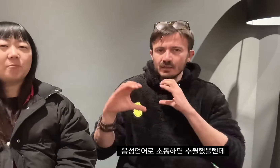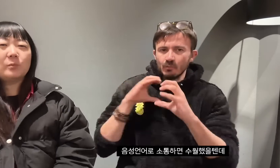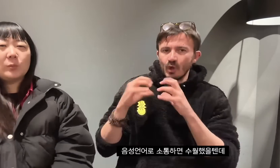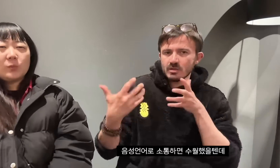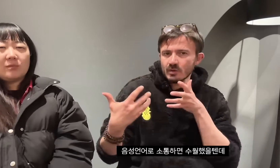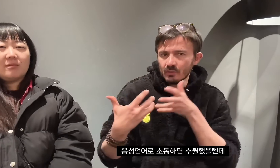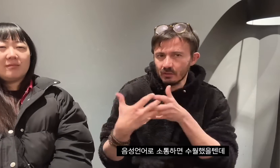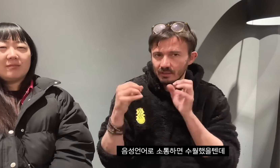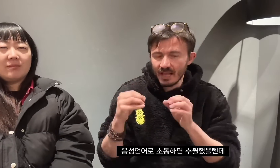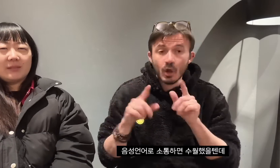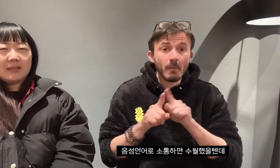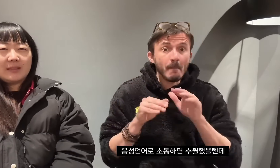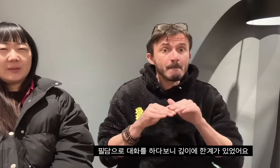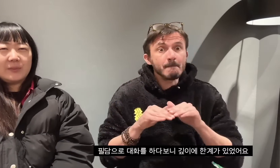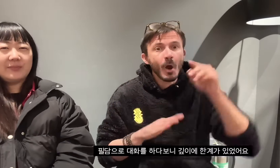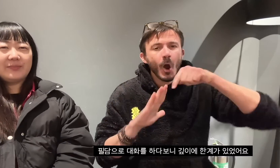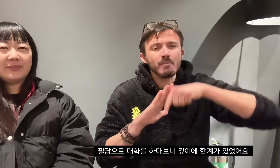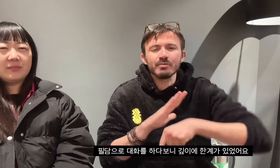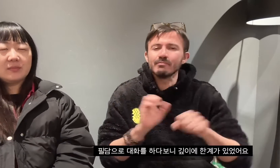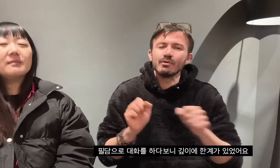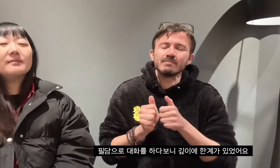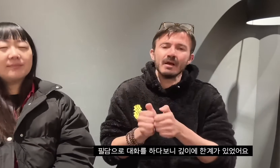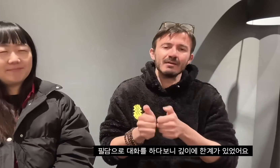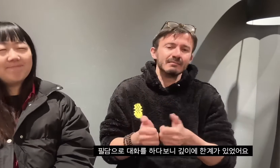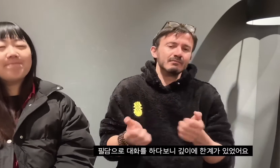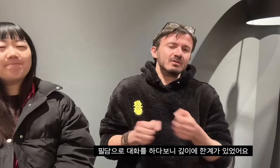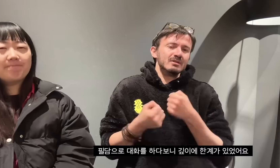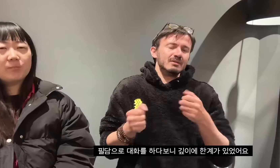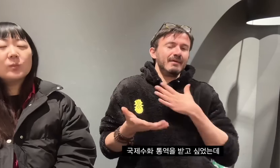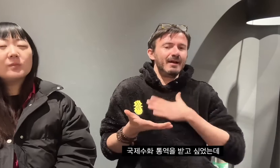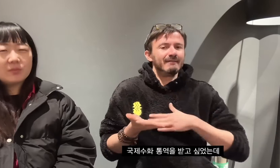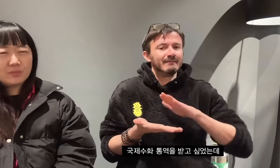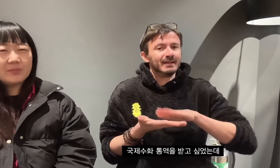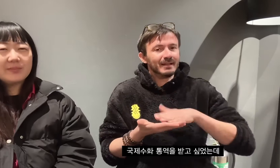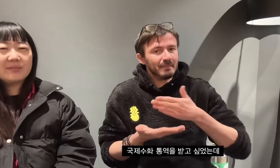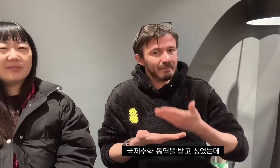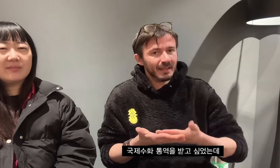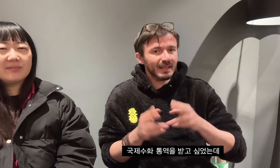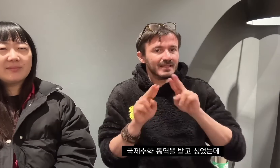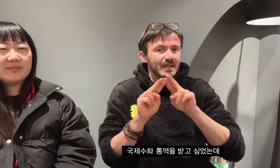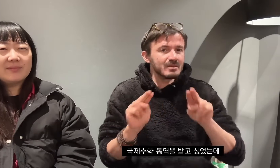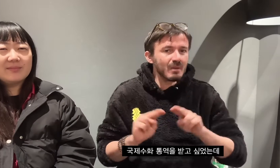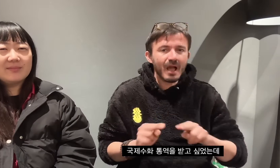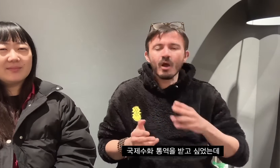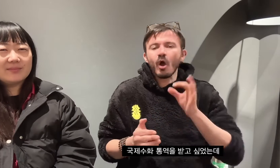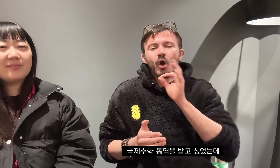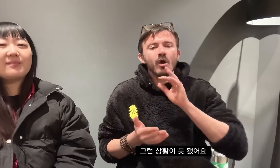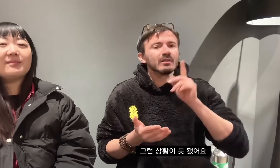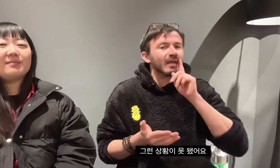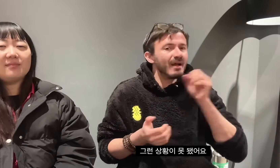but there was a limit to the depth of conversation through written communication. I wanted to get an international sign interpreter,